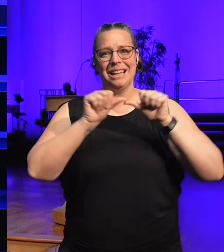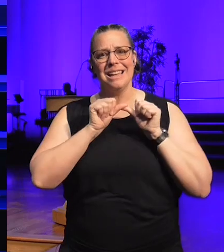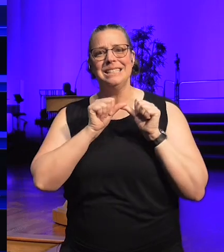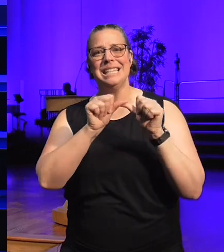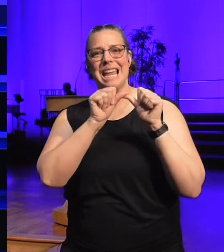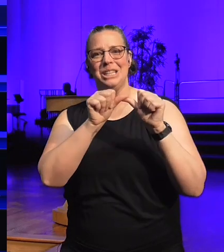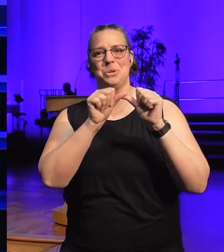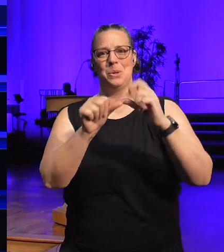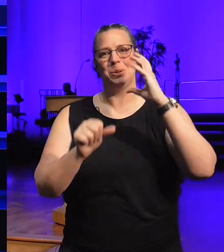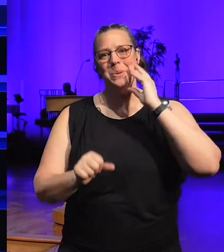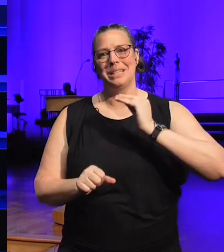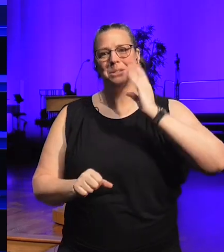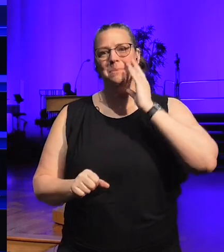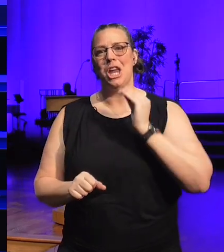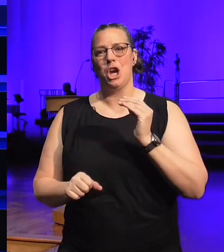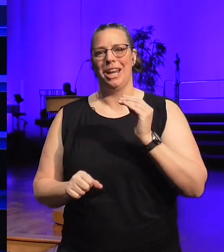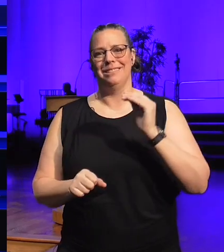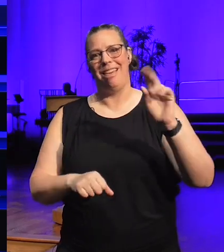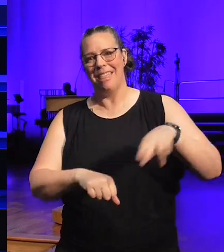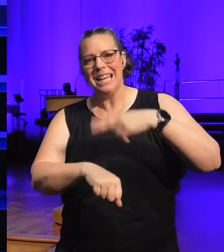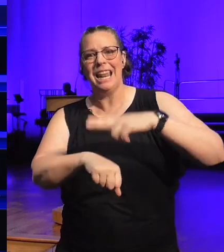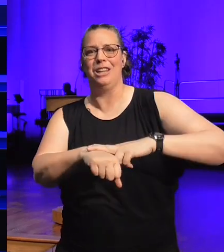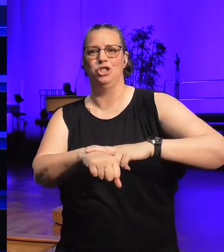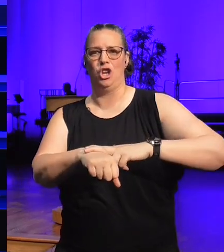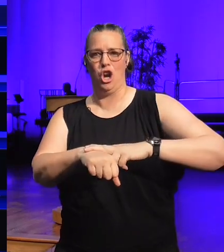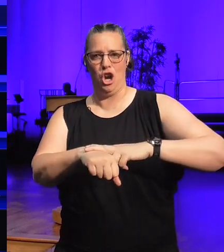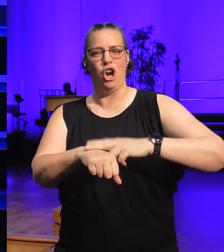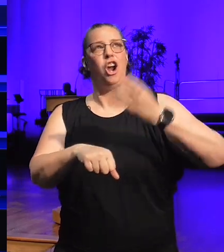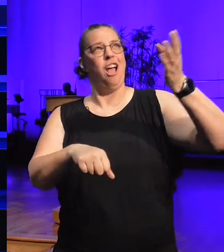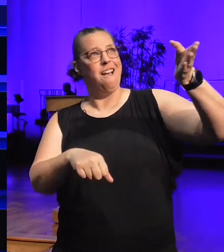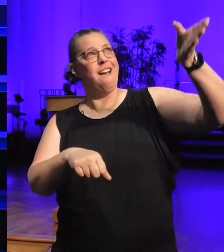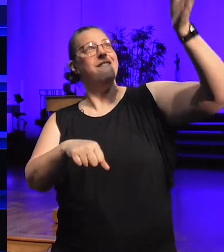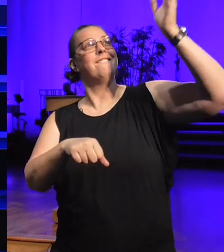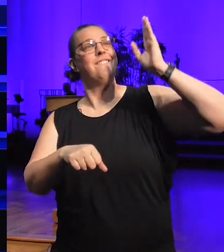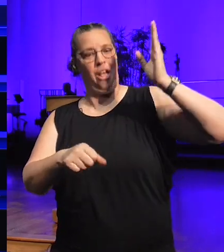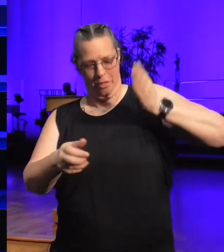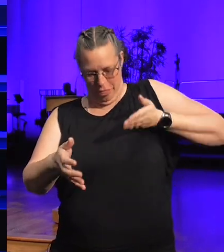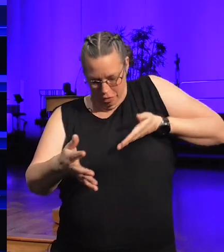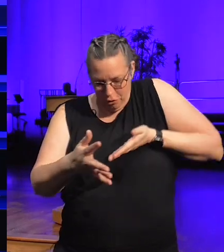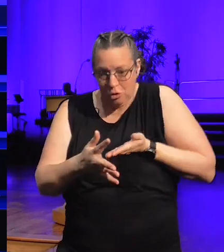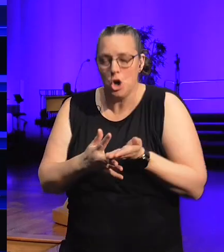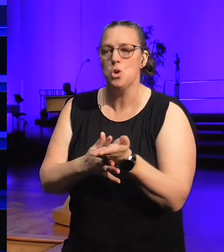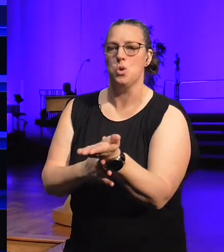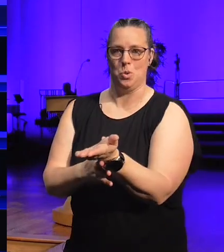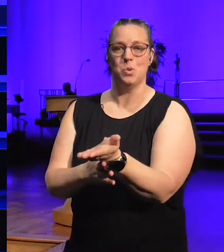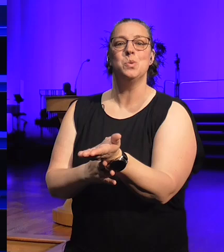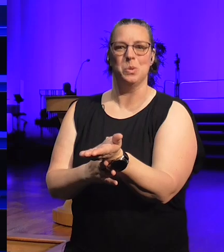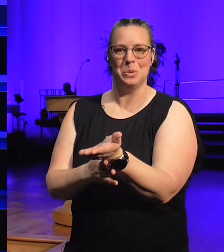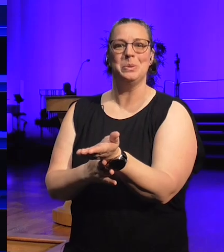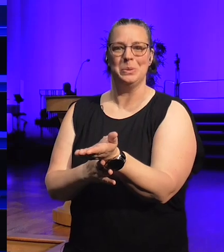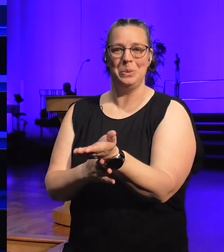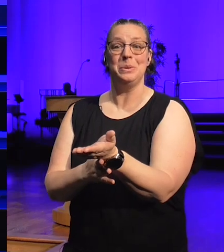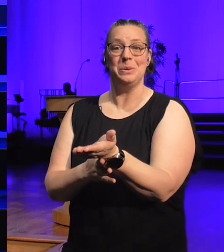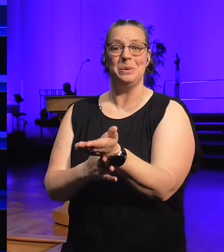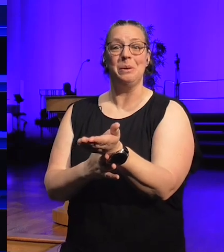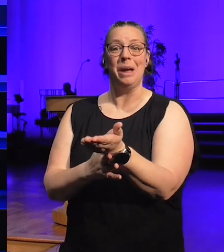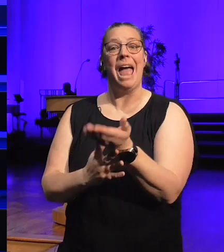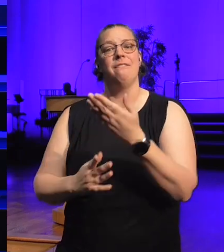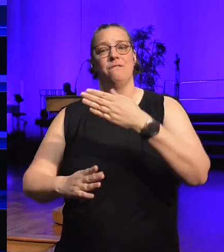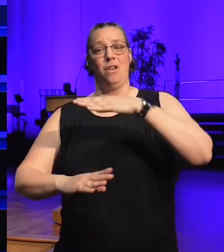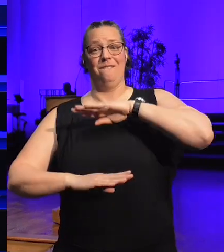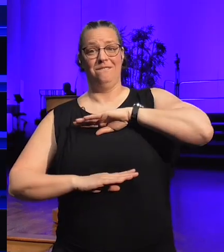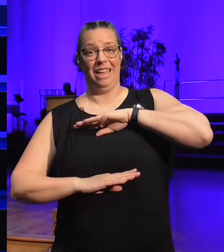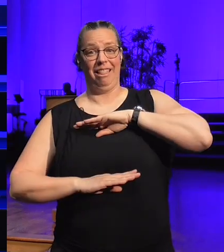to experience the nature of the Divine through us and as us and fulfilling that desire for a